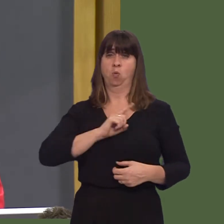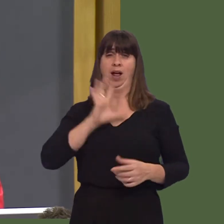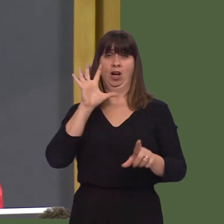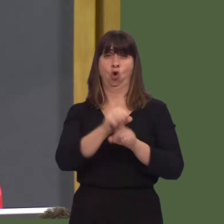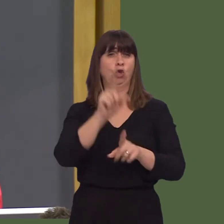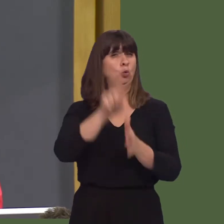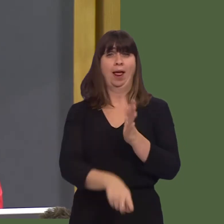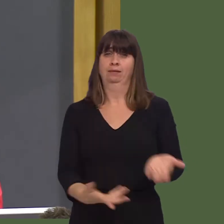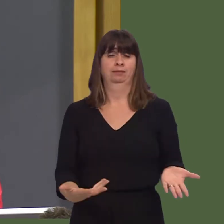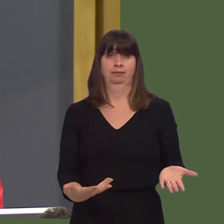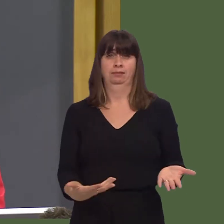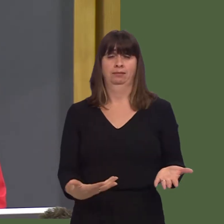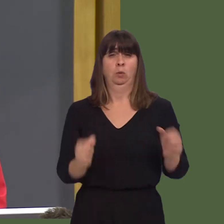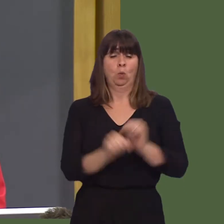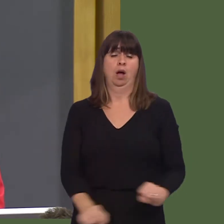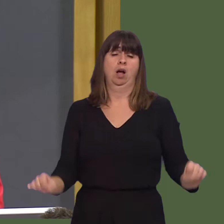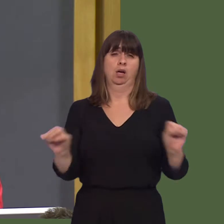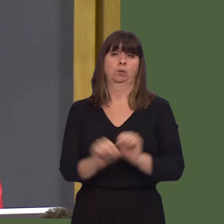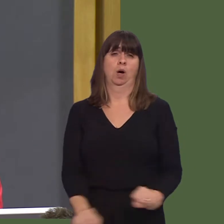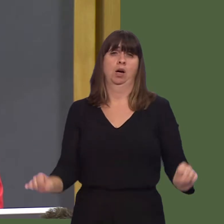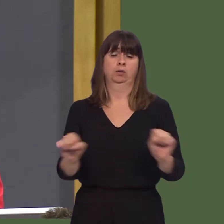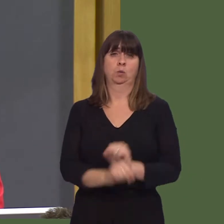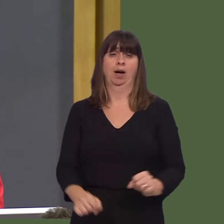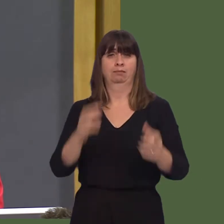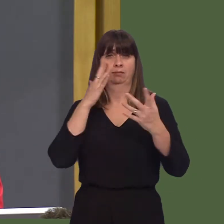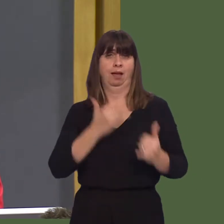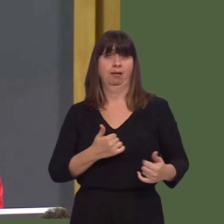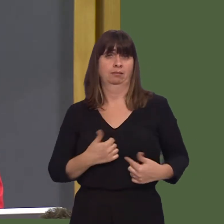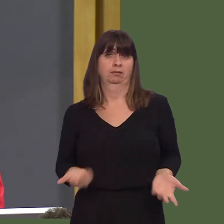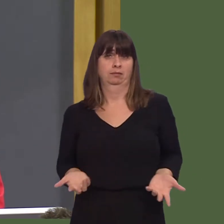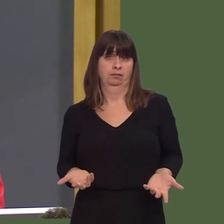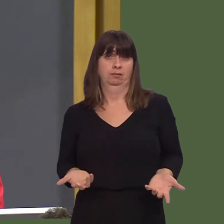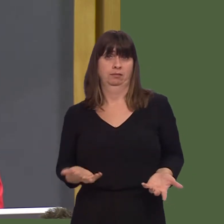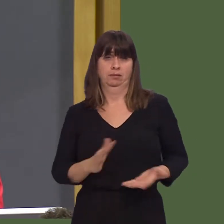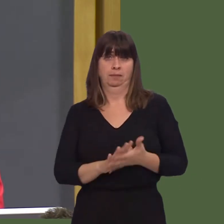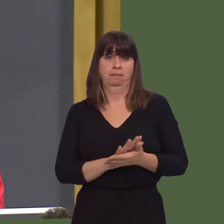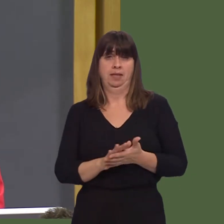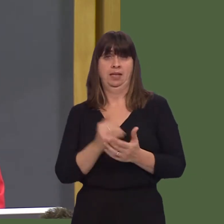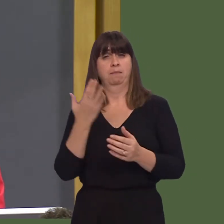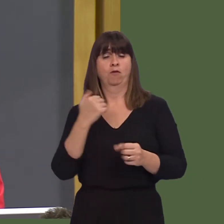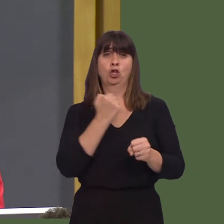Unacceptably long waits for diagnostic tests and routine downgrading of general practitioner